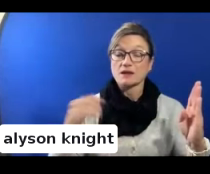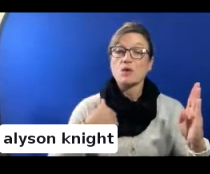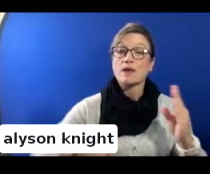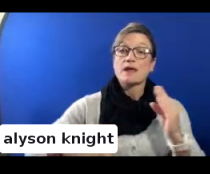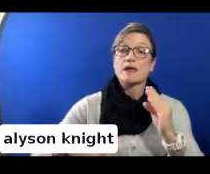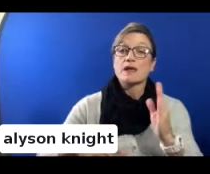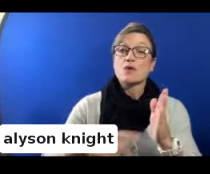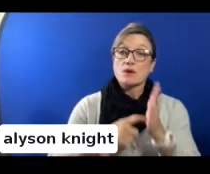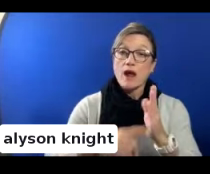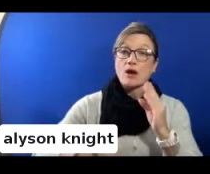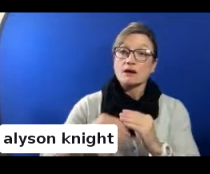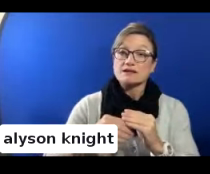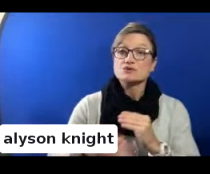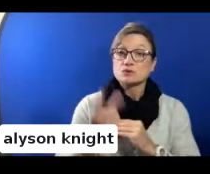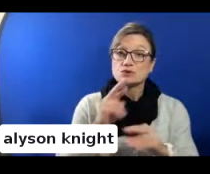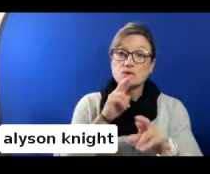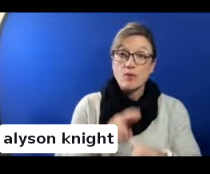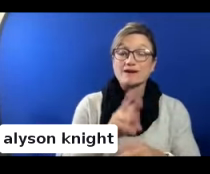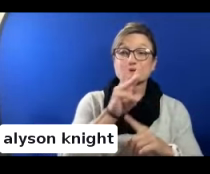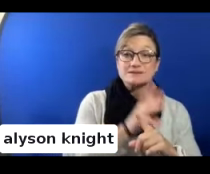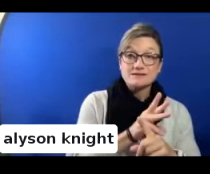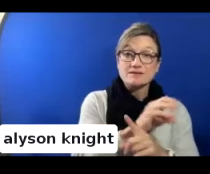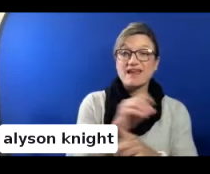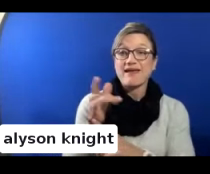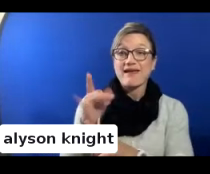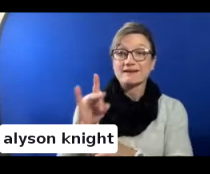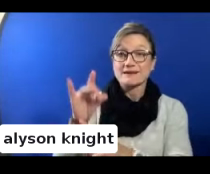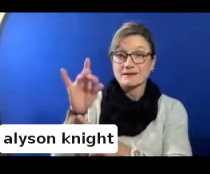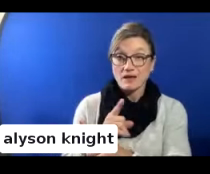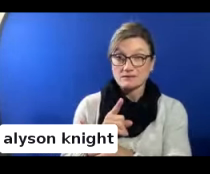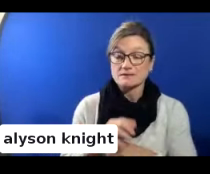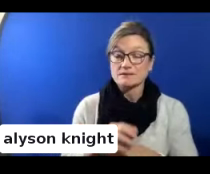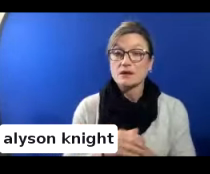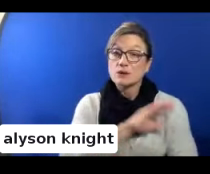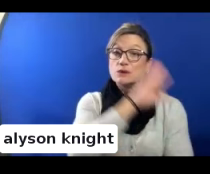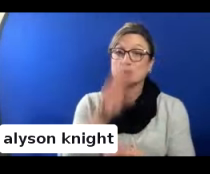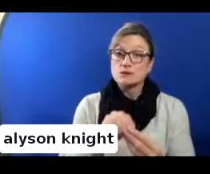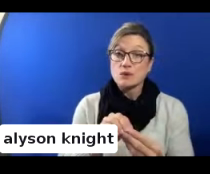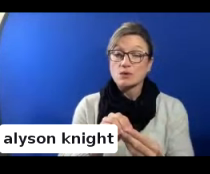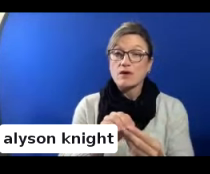reports, the 6-month and the 18-month check-ins, for a total of four reports.